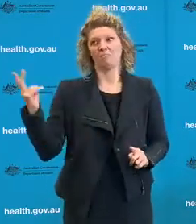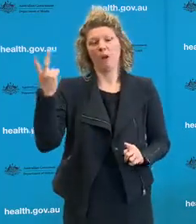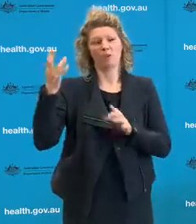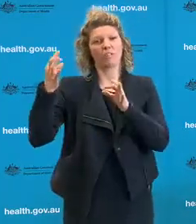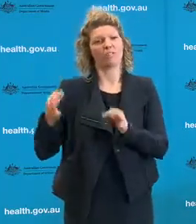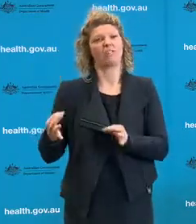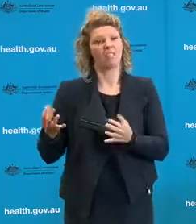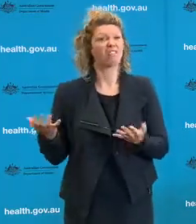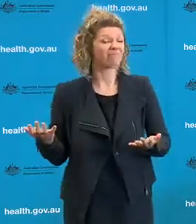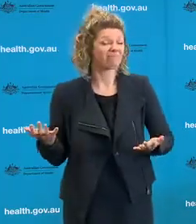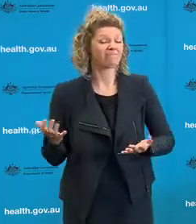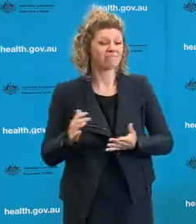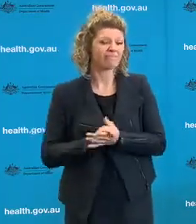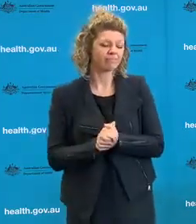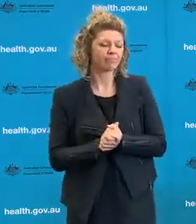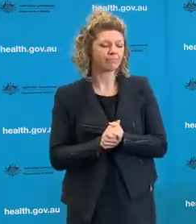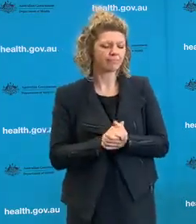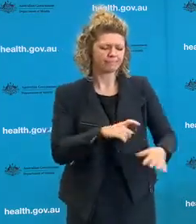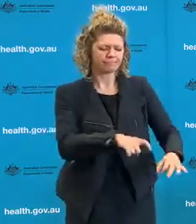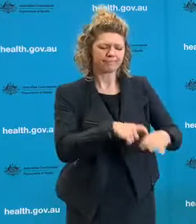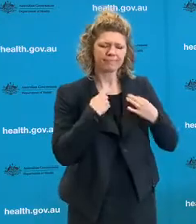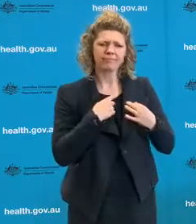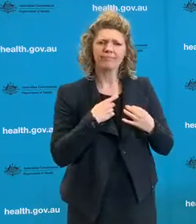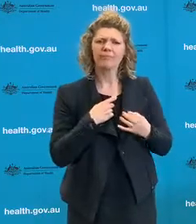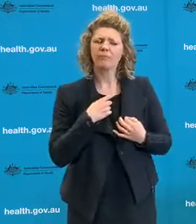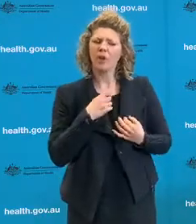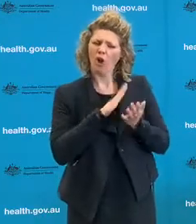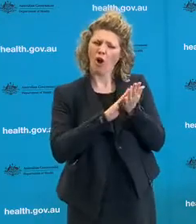And how would you personally define a hotspot at the moment?